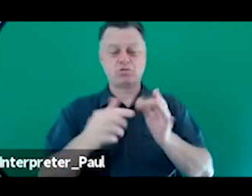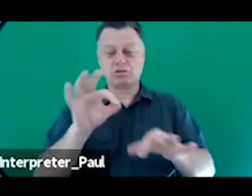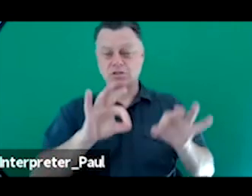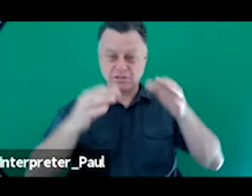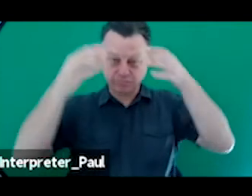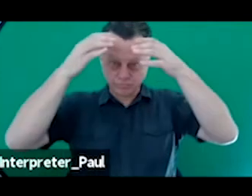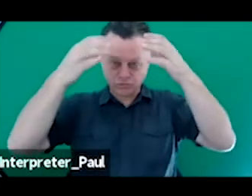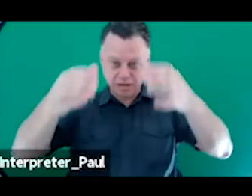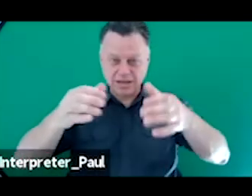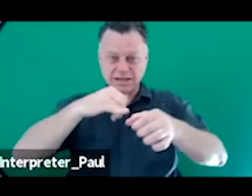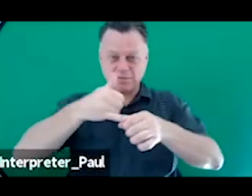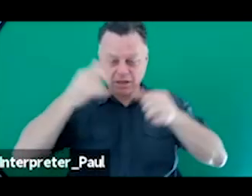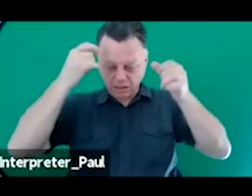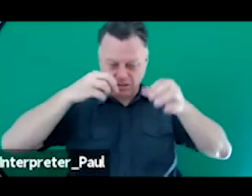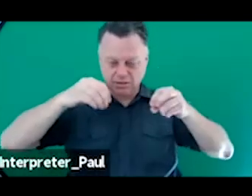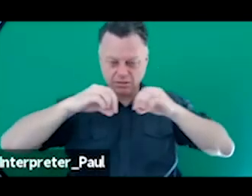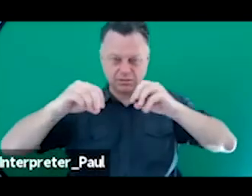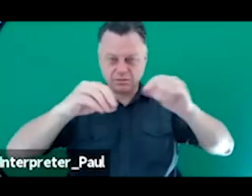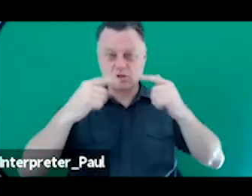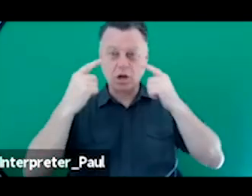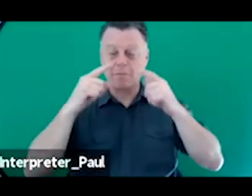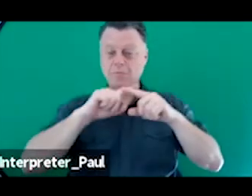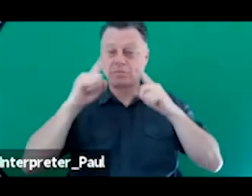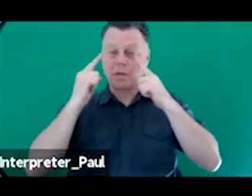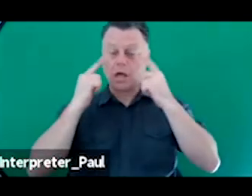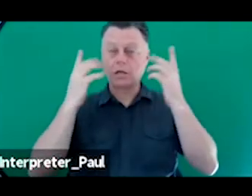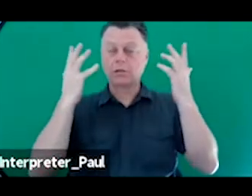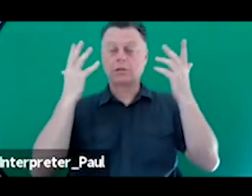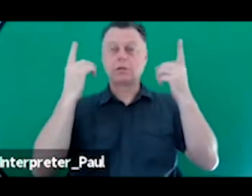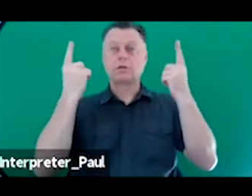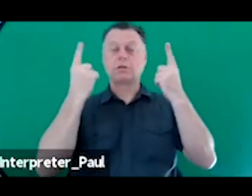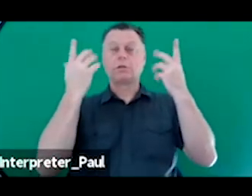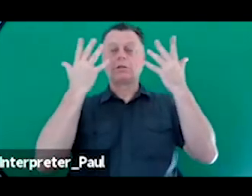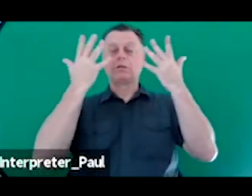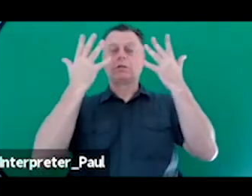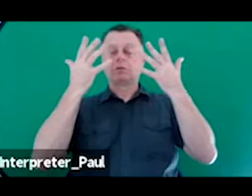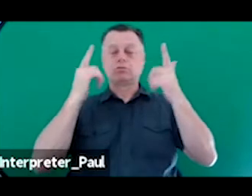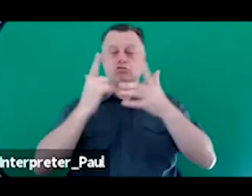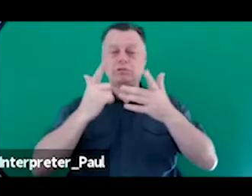in the brain, their eyes will kind of glaze over. Instead what I would like to suggest,